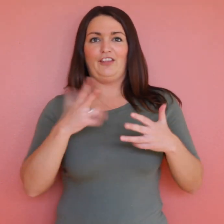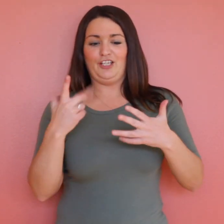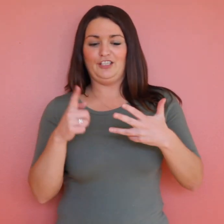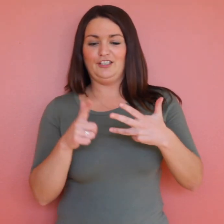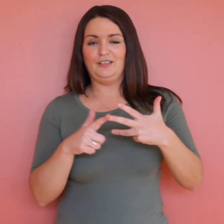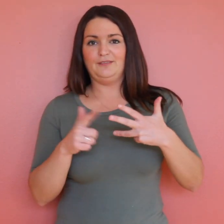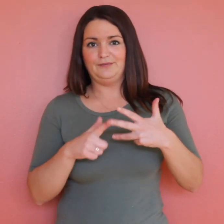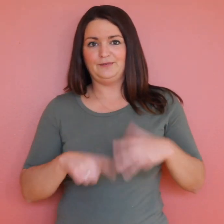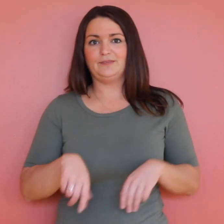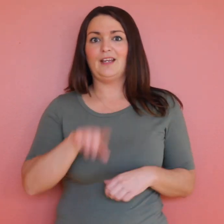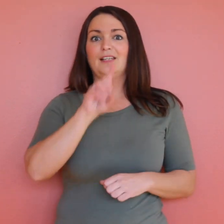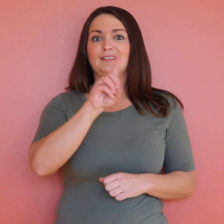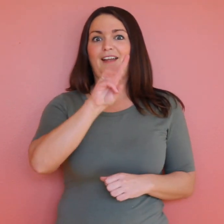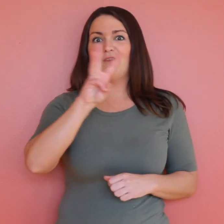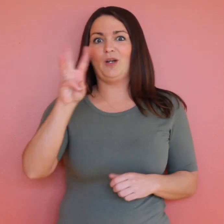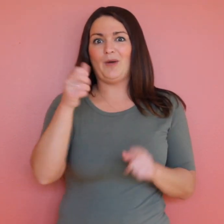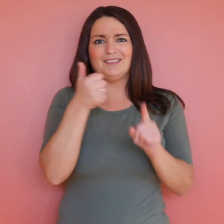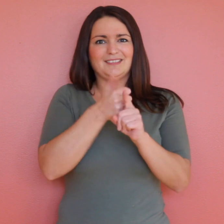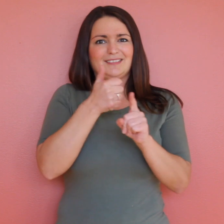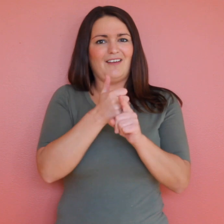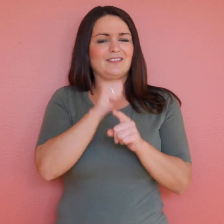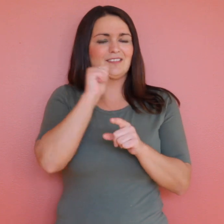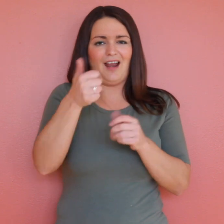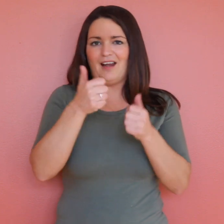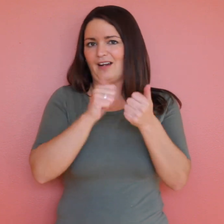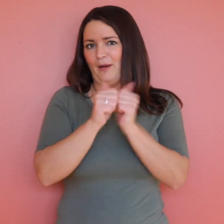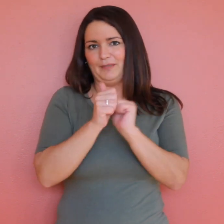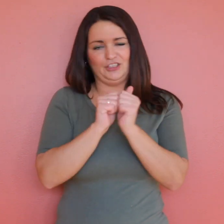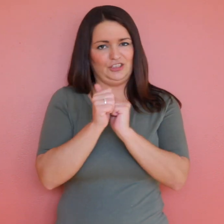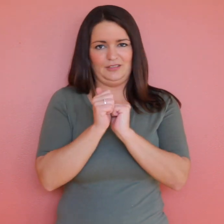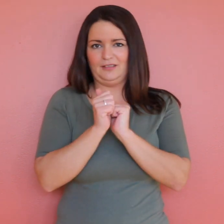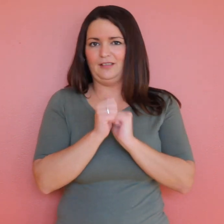Third, DWW 2.0 is not a competition.